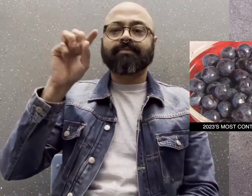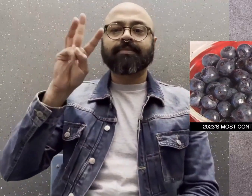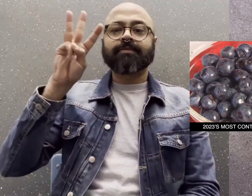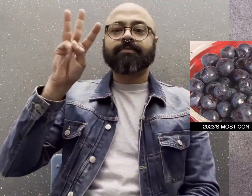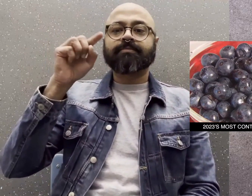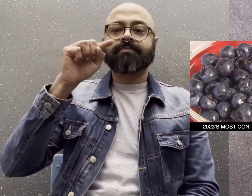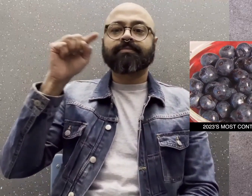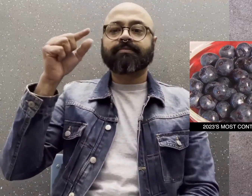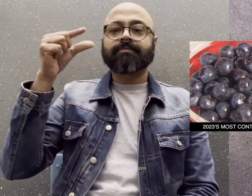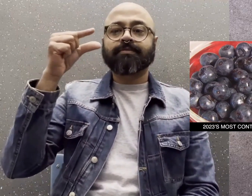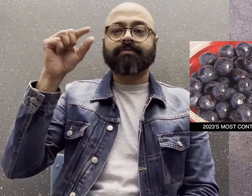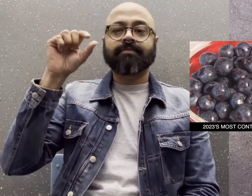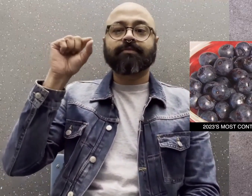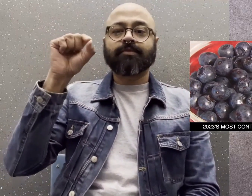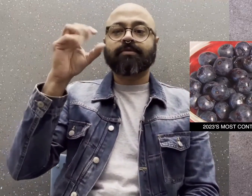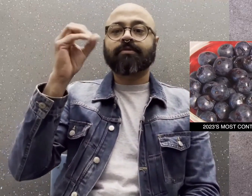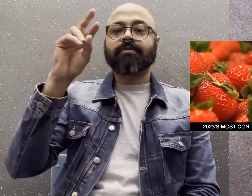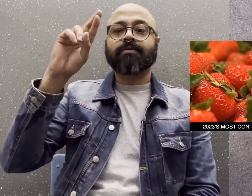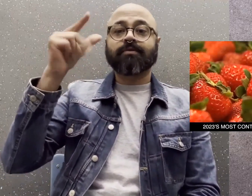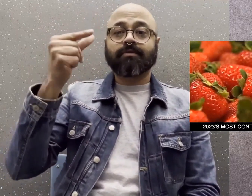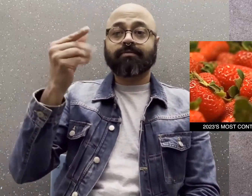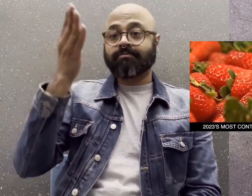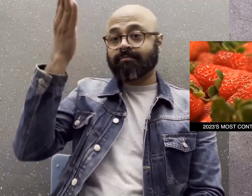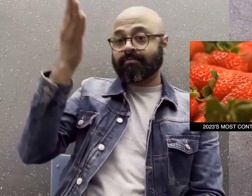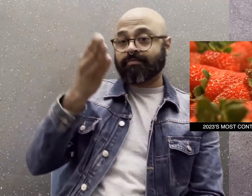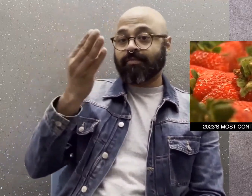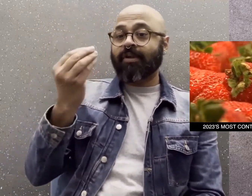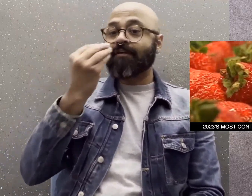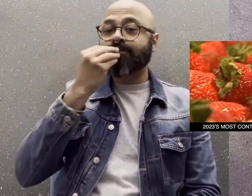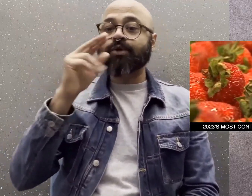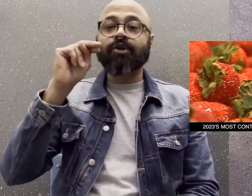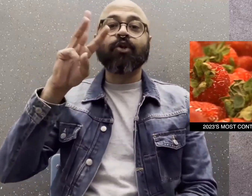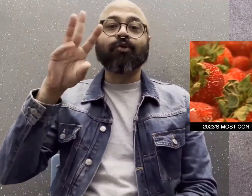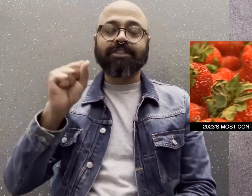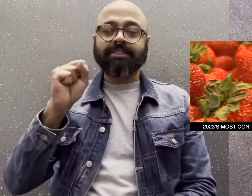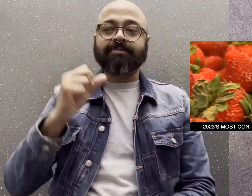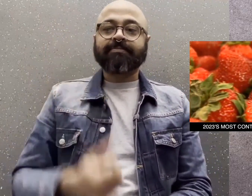ewg.org/foodnews